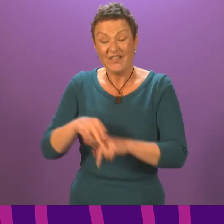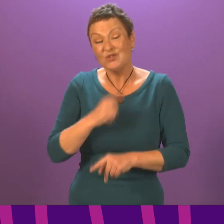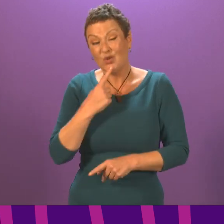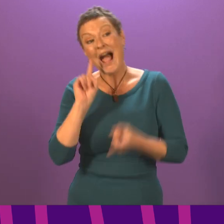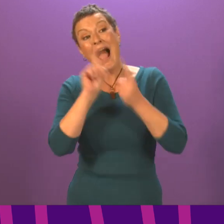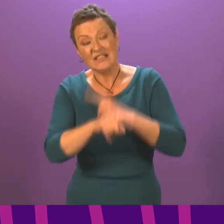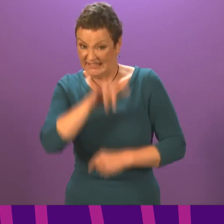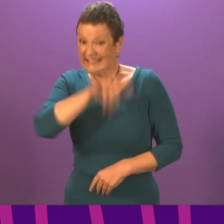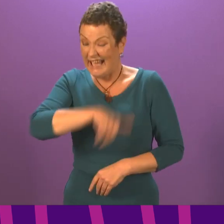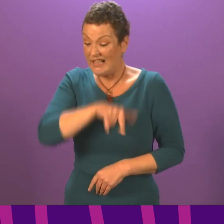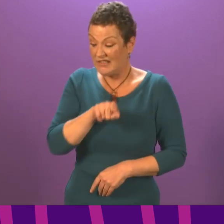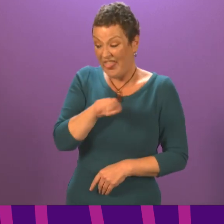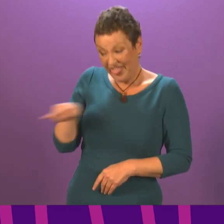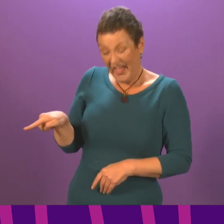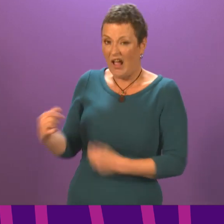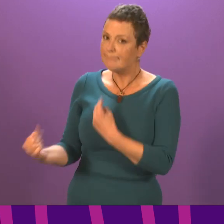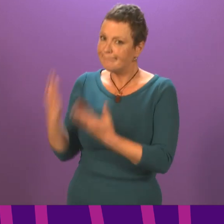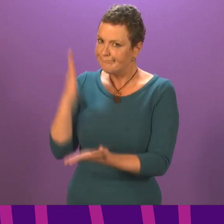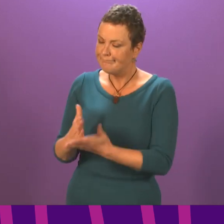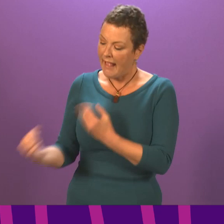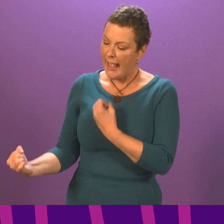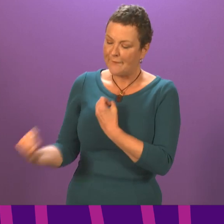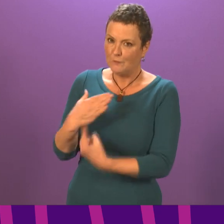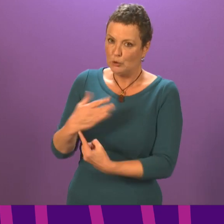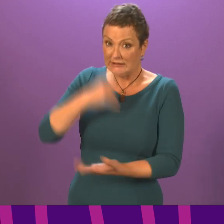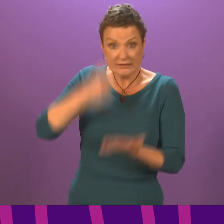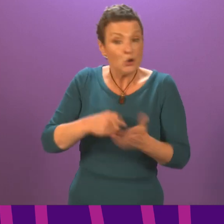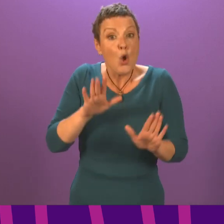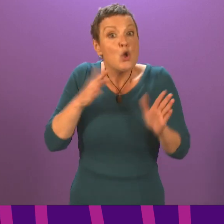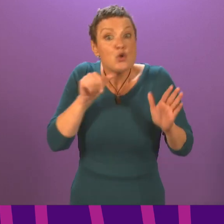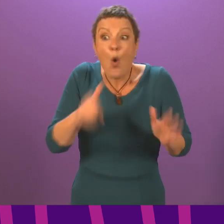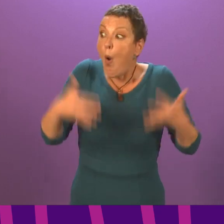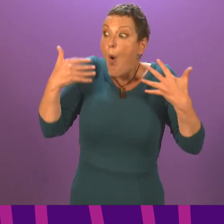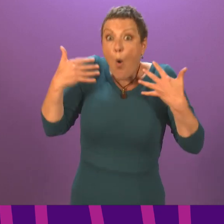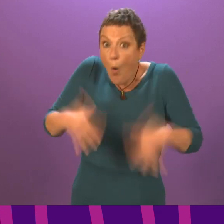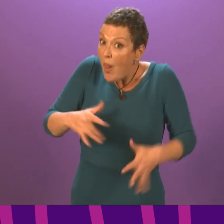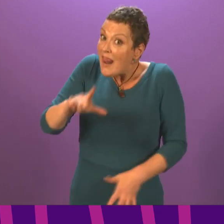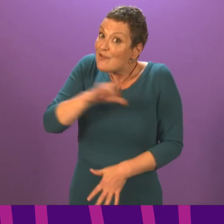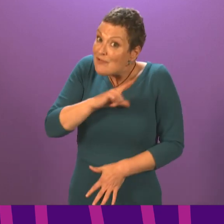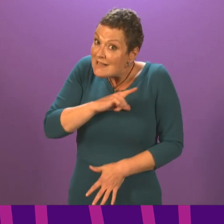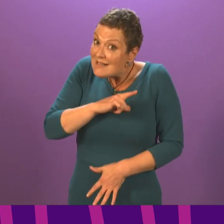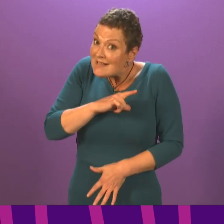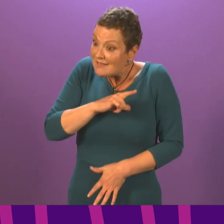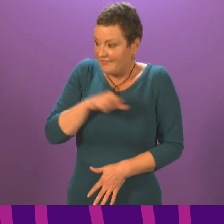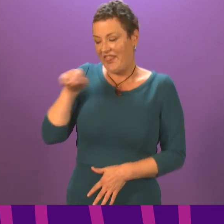Although the outbreaks may not be the only reason behind the decision to keep an area